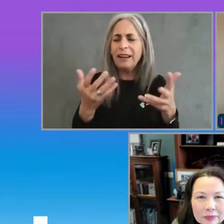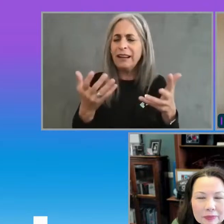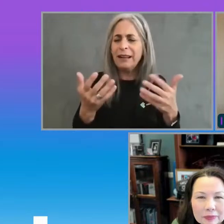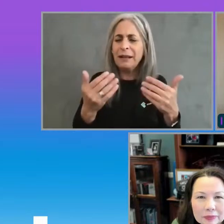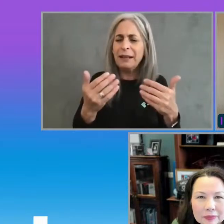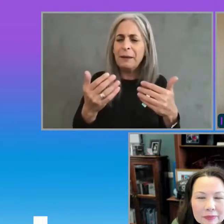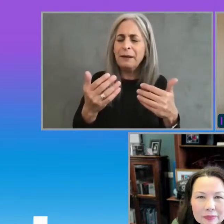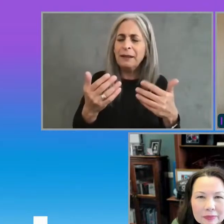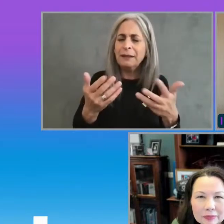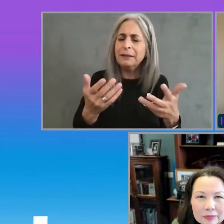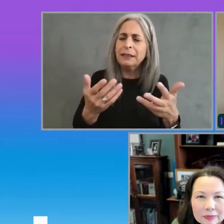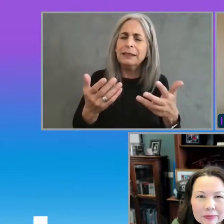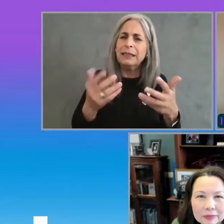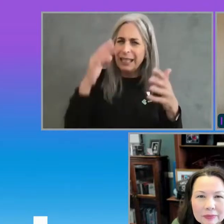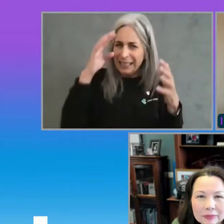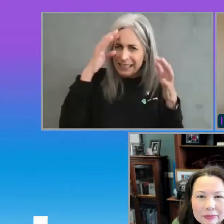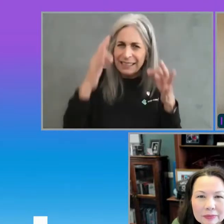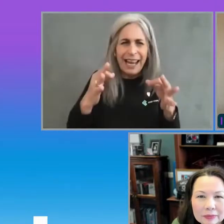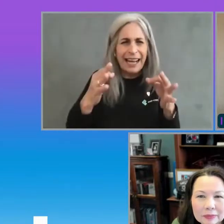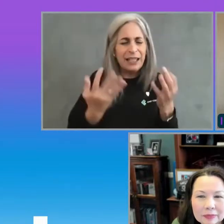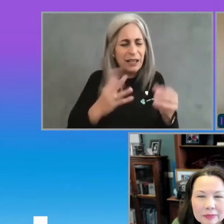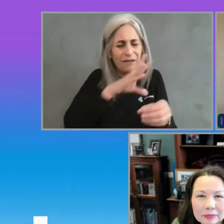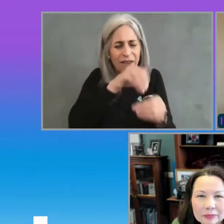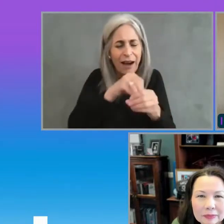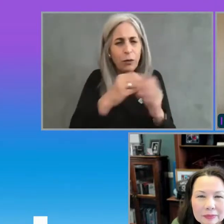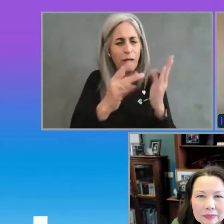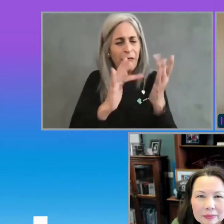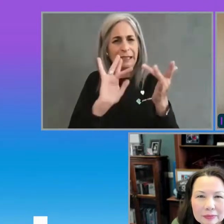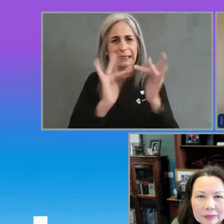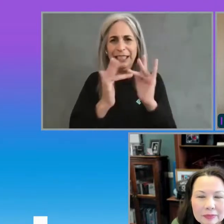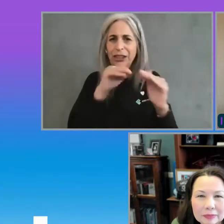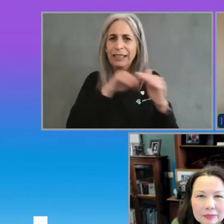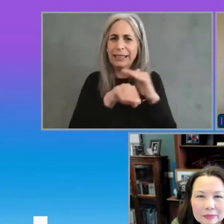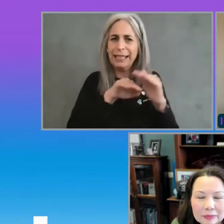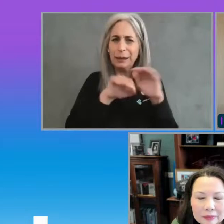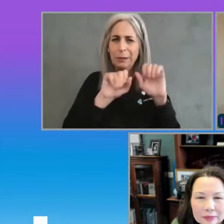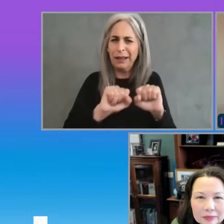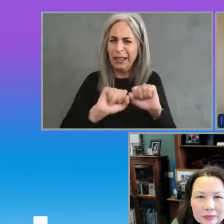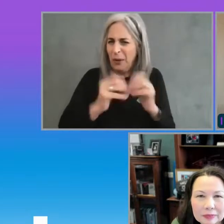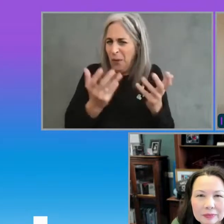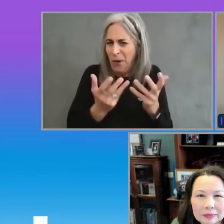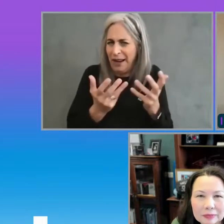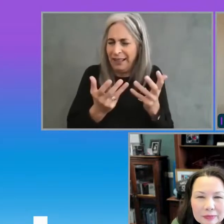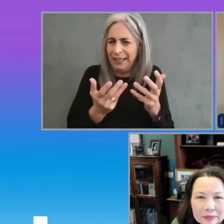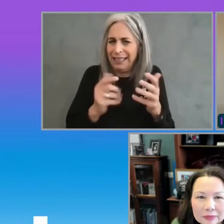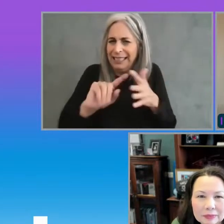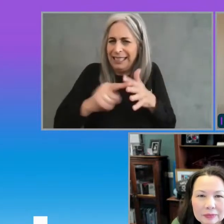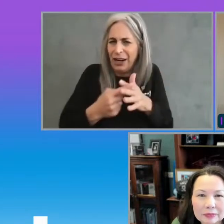you into digital accessibility? Tammy. What? What started that?